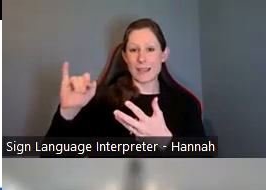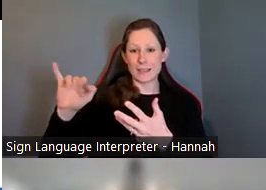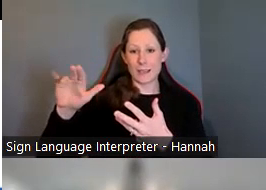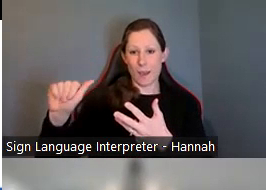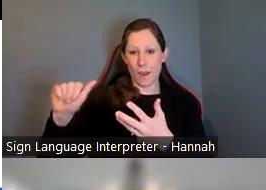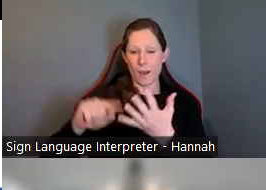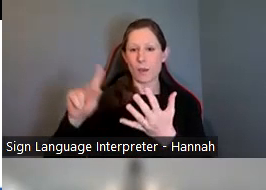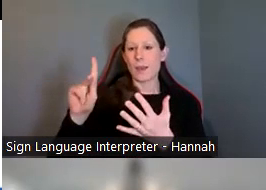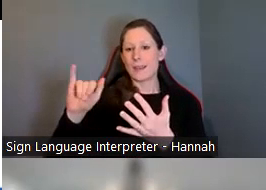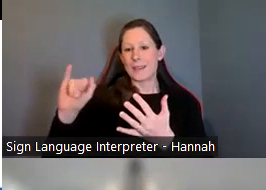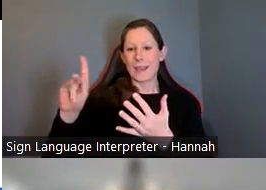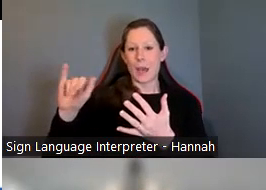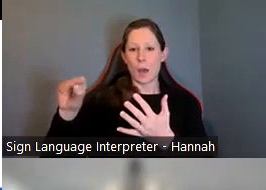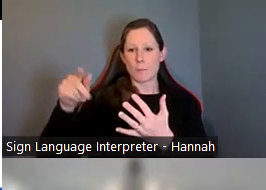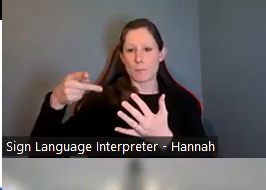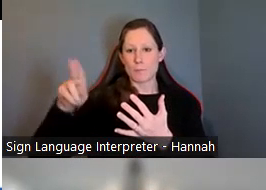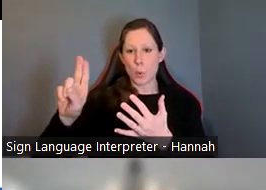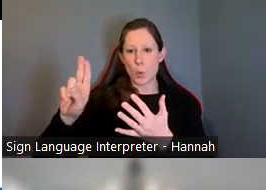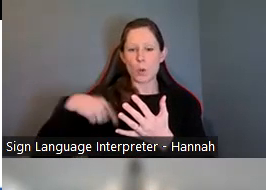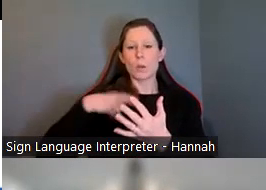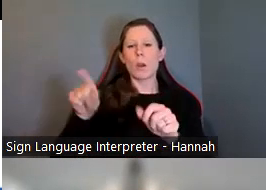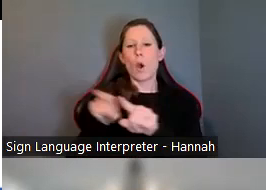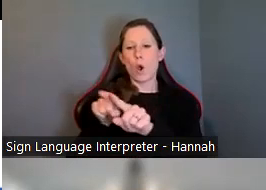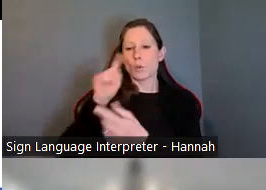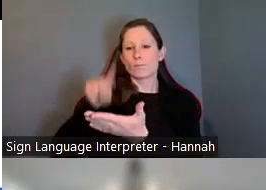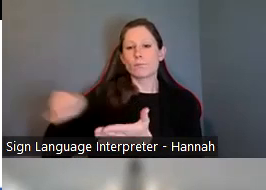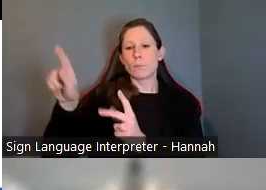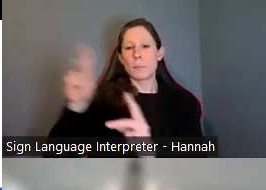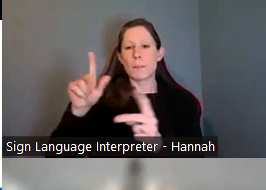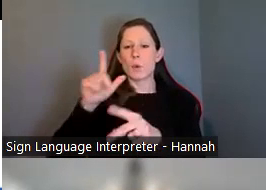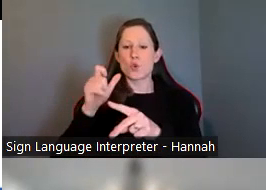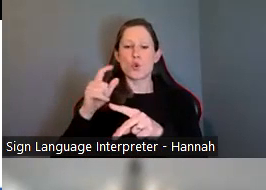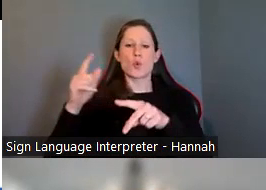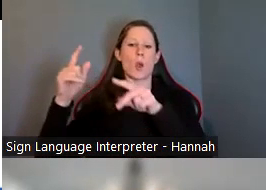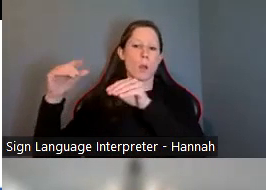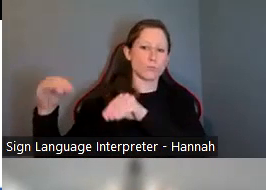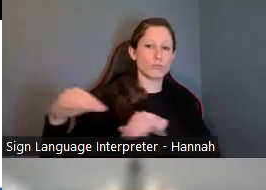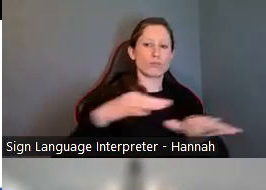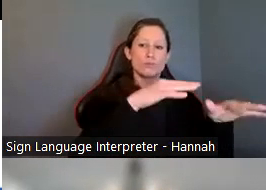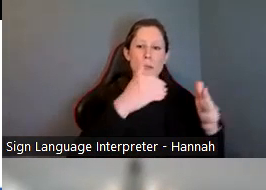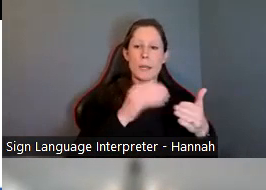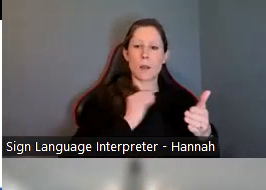We also acknowledge those who passed near our area during their forced removal, including the Cherokee,